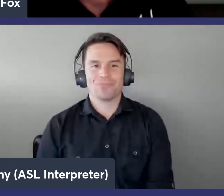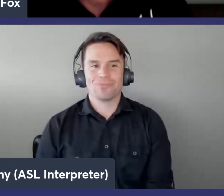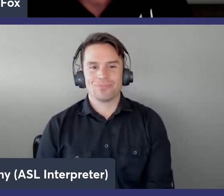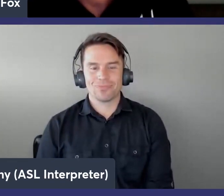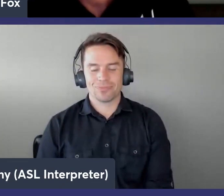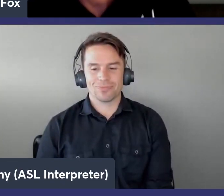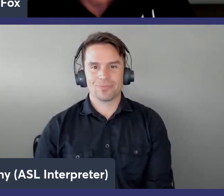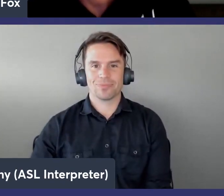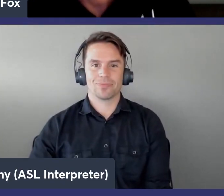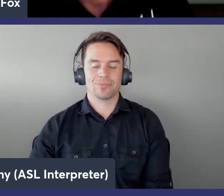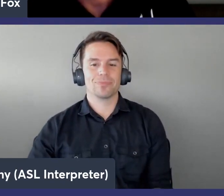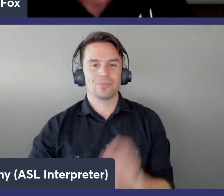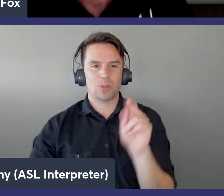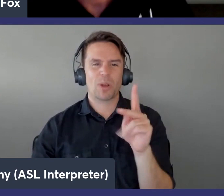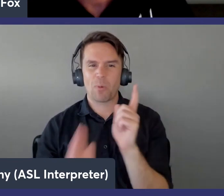Okay, I'm gonna stop sharing this screen.